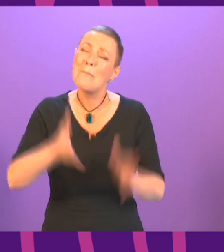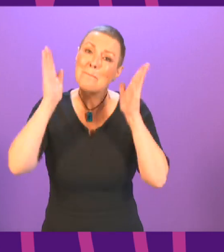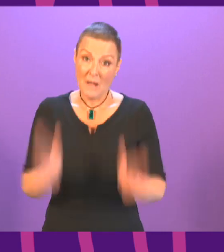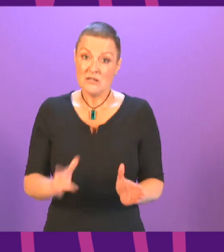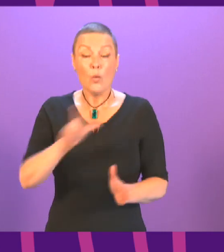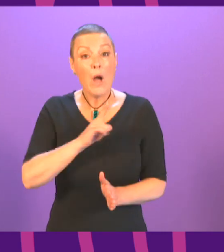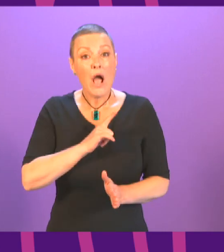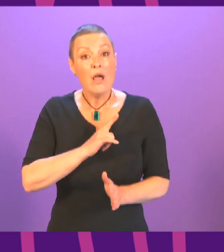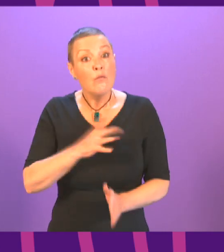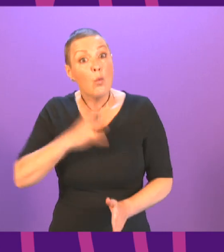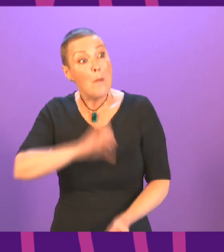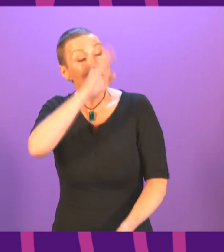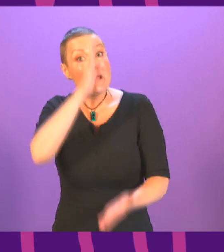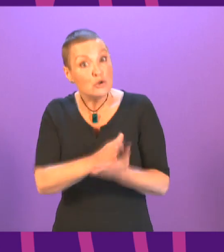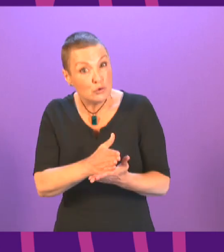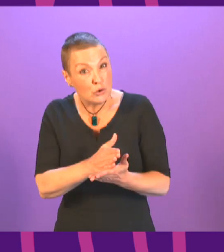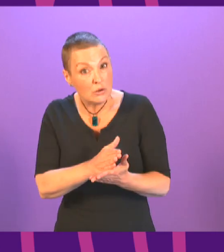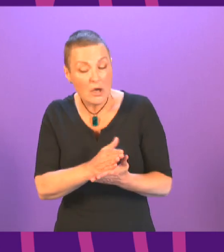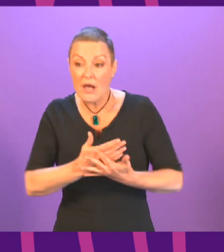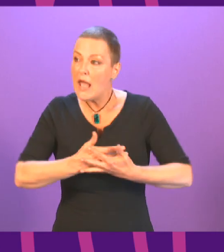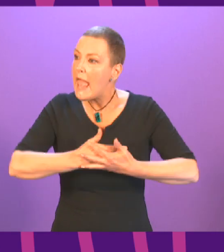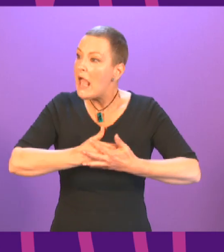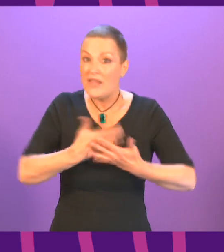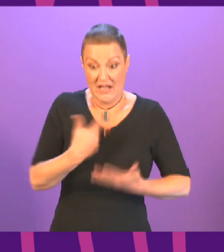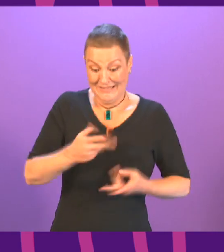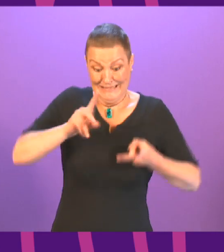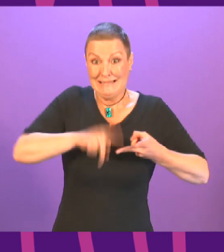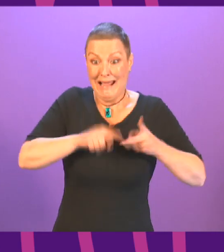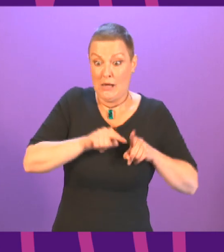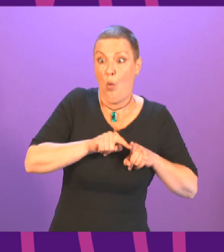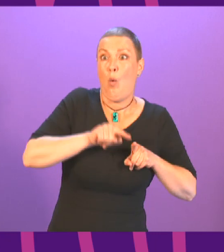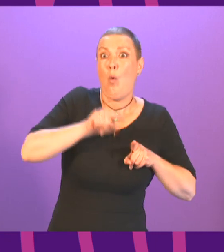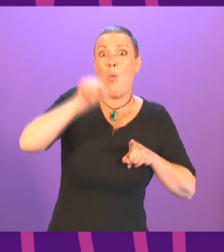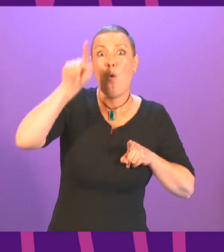popular, but they are necessary if we are to ensure that a Covid wave that overwhelms